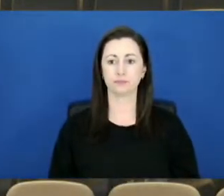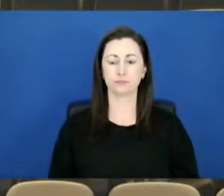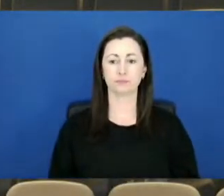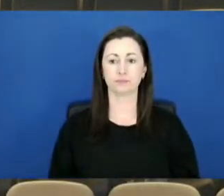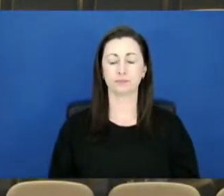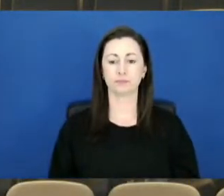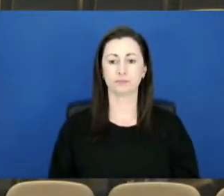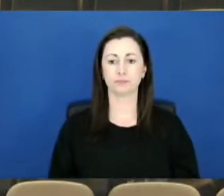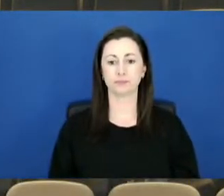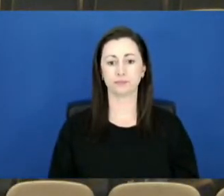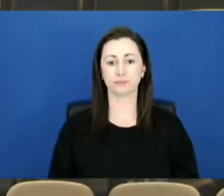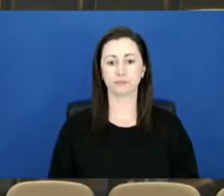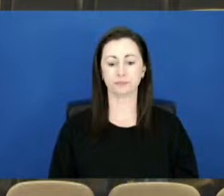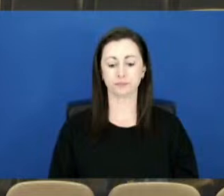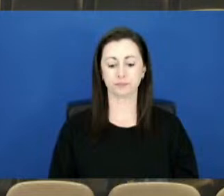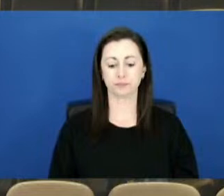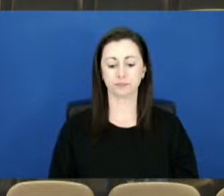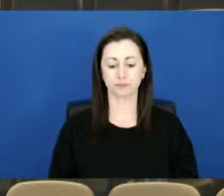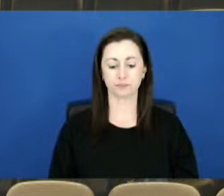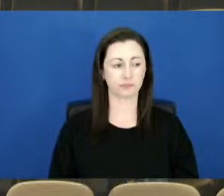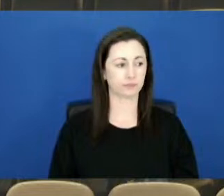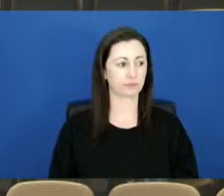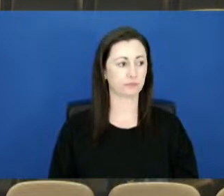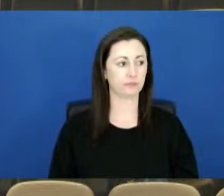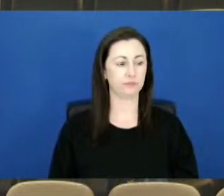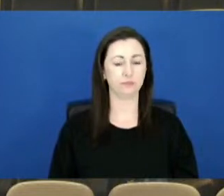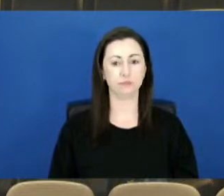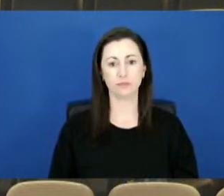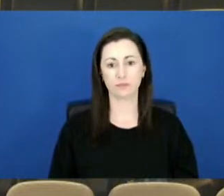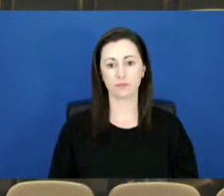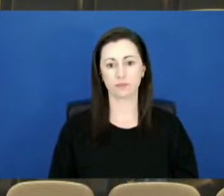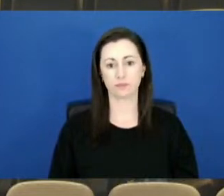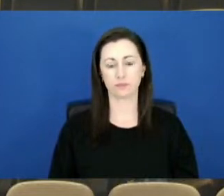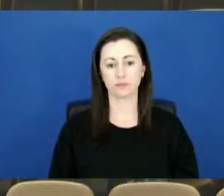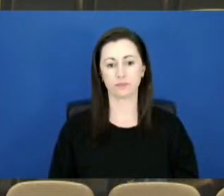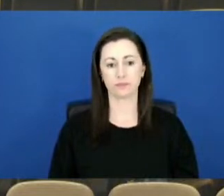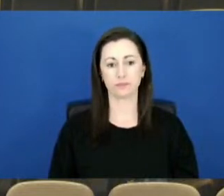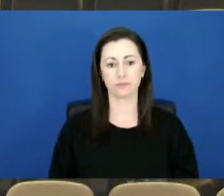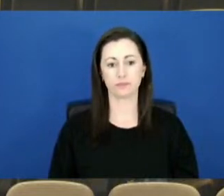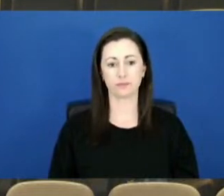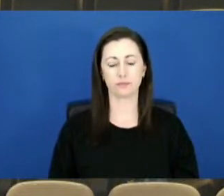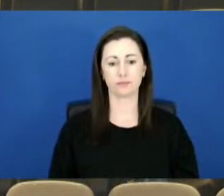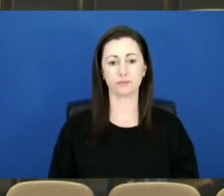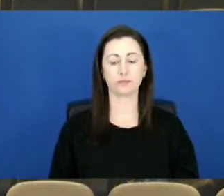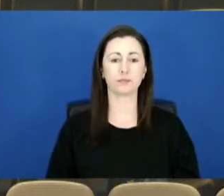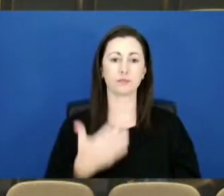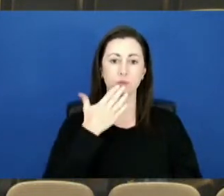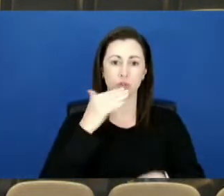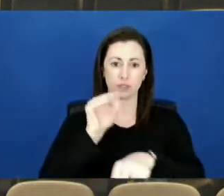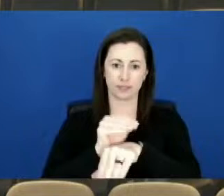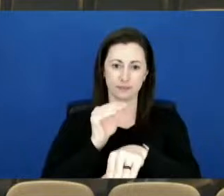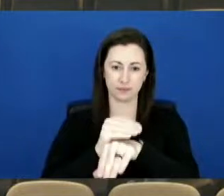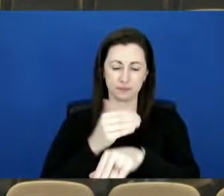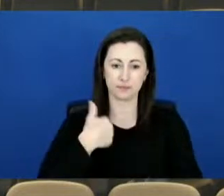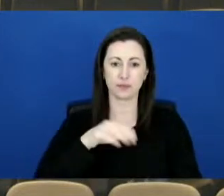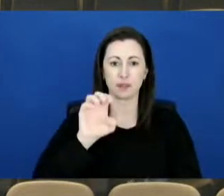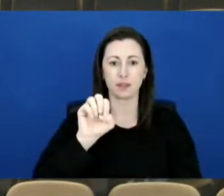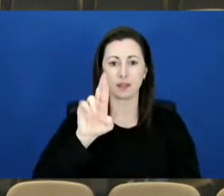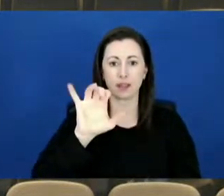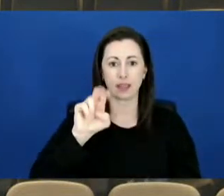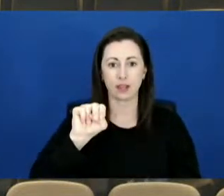THANK YOU.